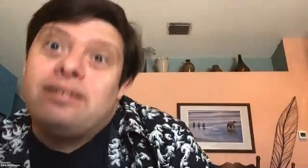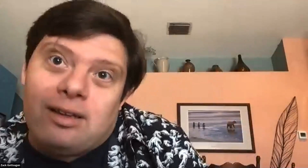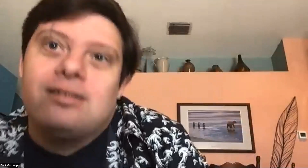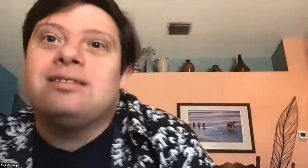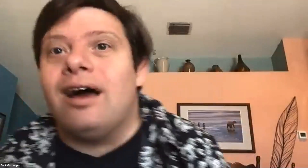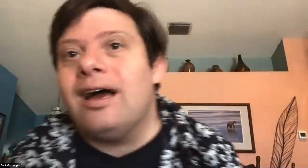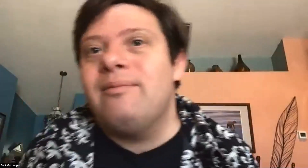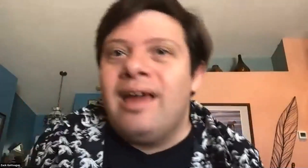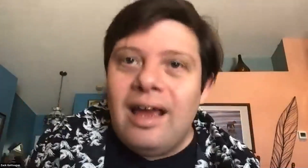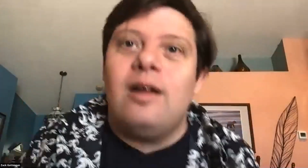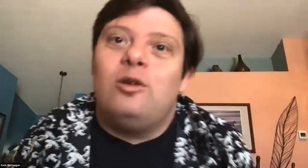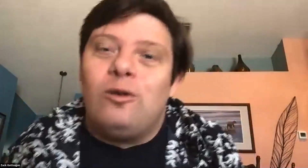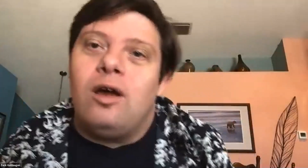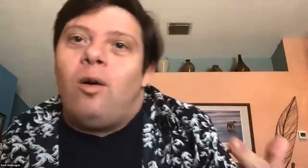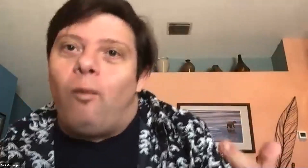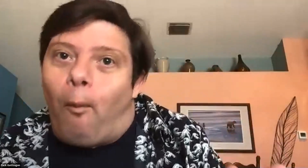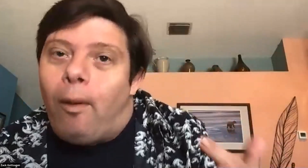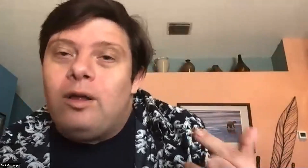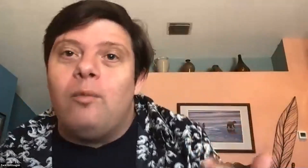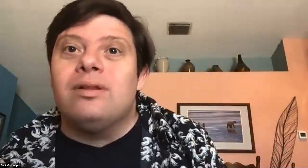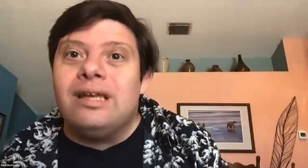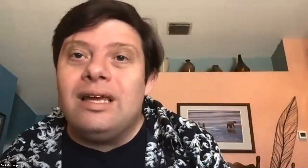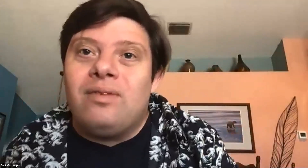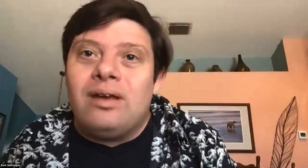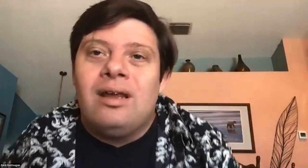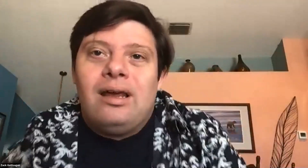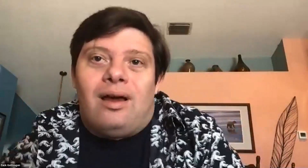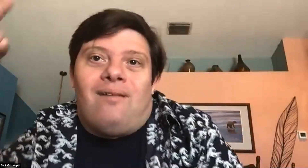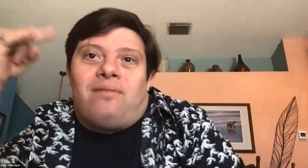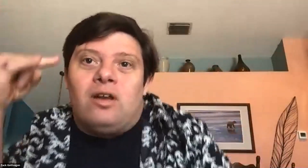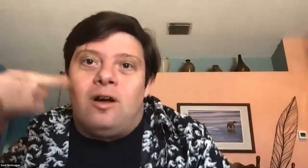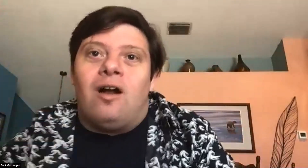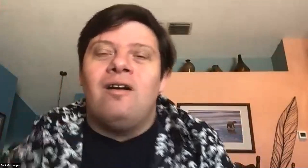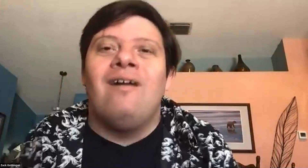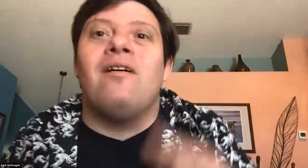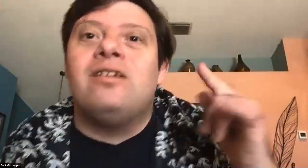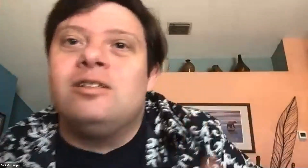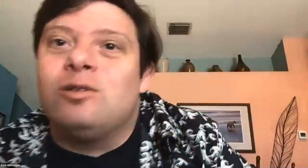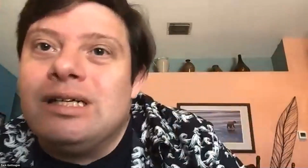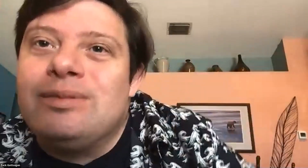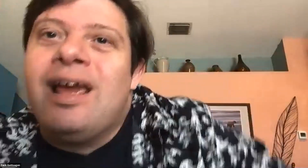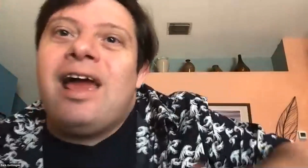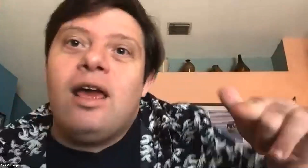's up from the know what it's been. How to celebrate and have